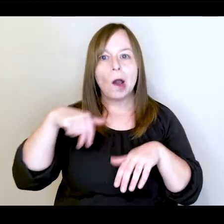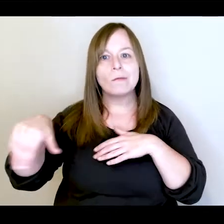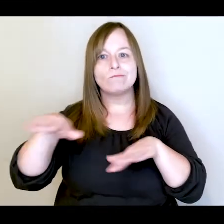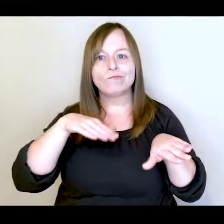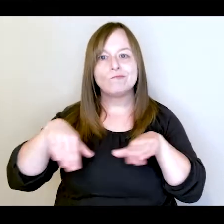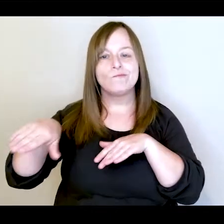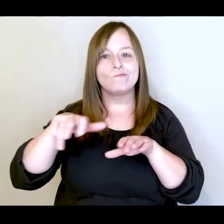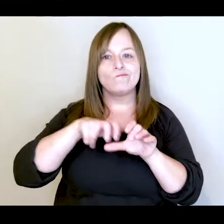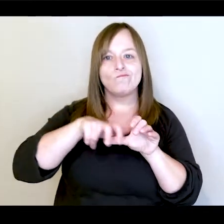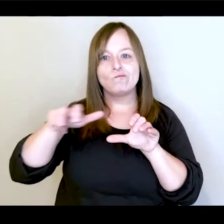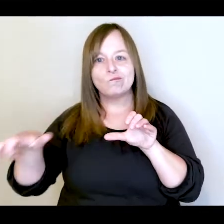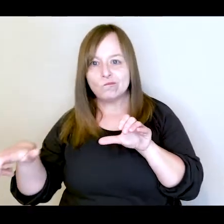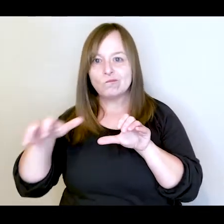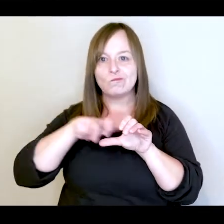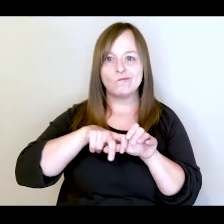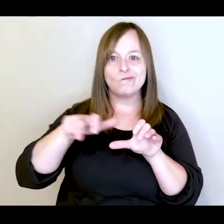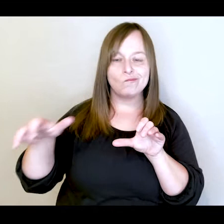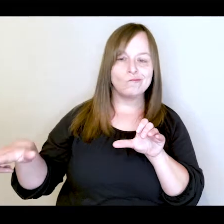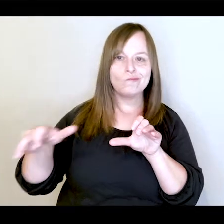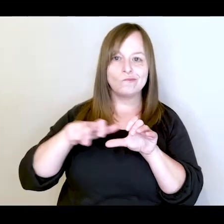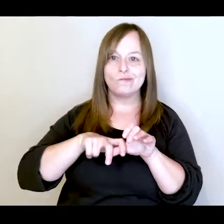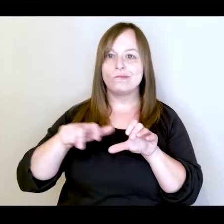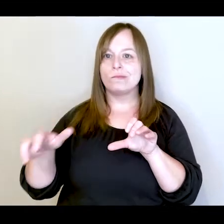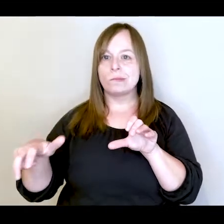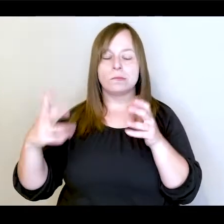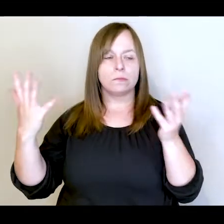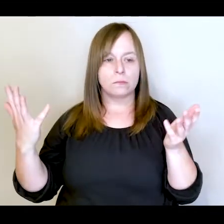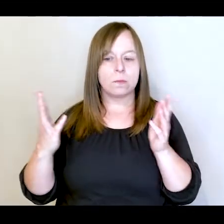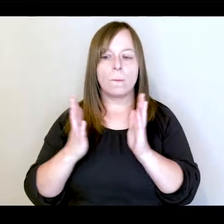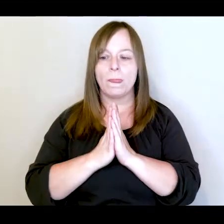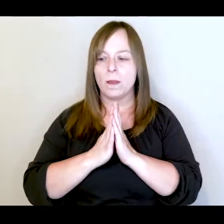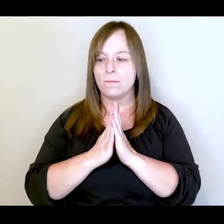or ambulation as they call it "transferring".